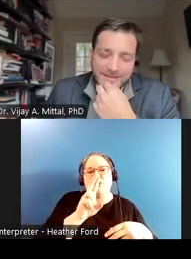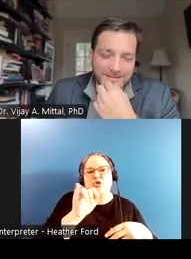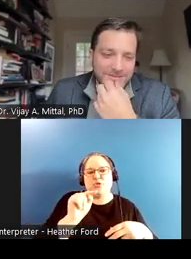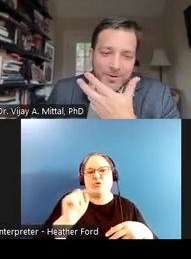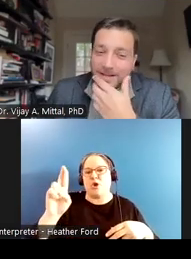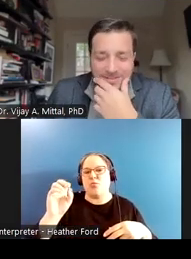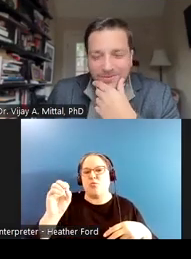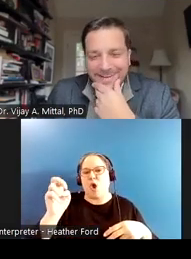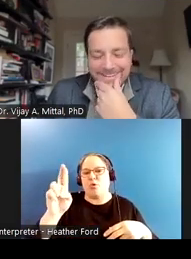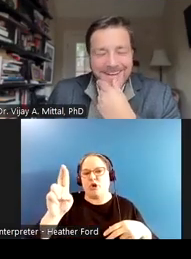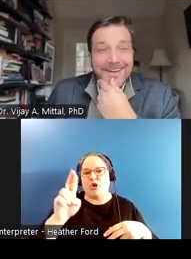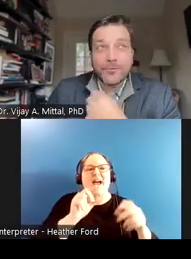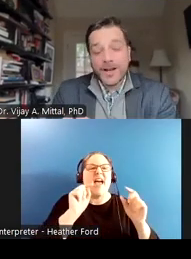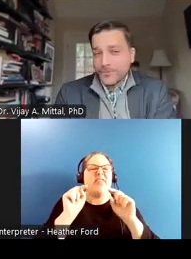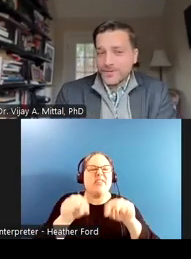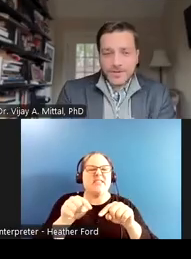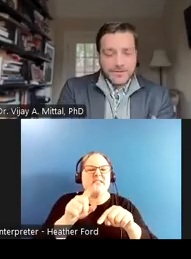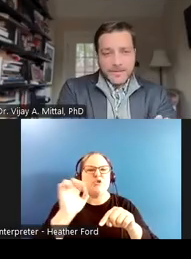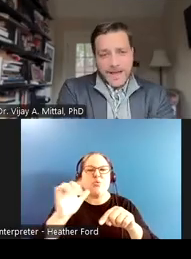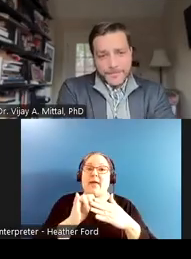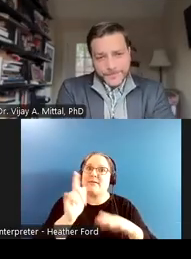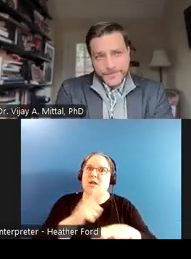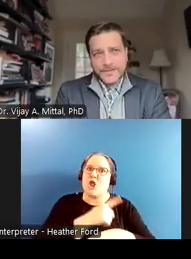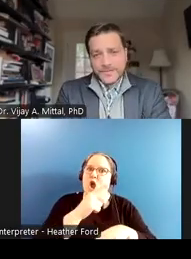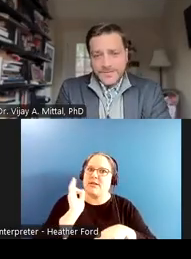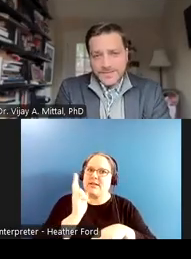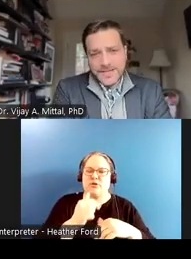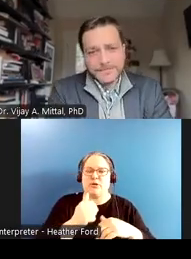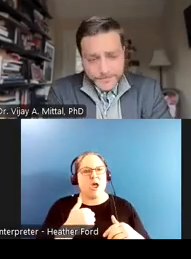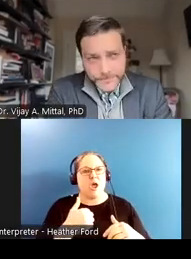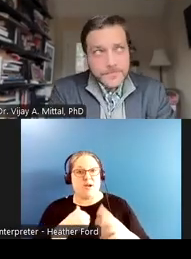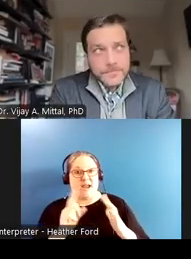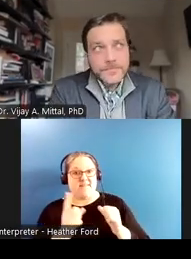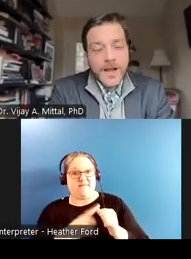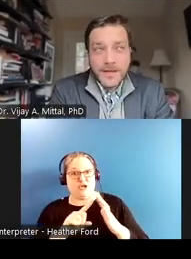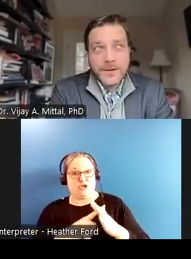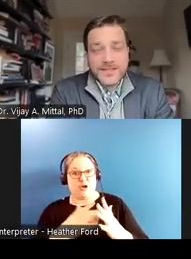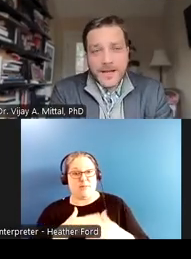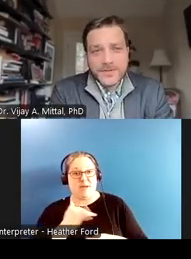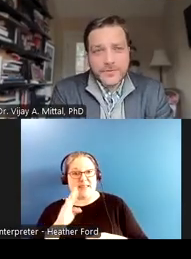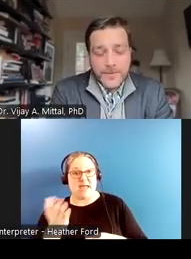and storied history and when I first started in my lab in 2010 I thought I was going to have to go to